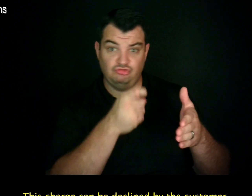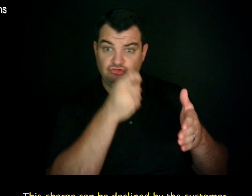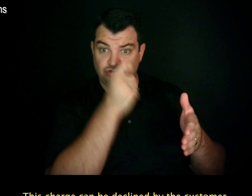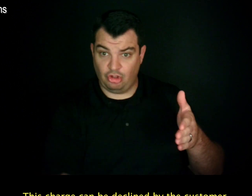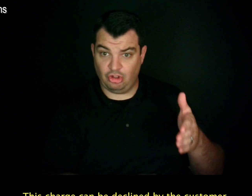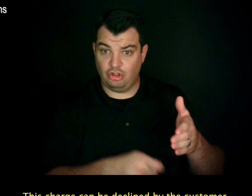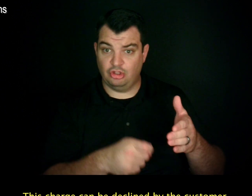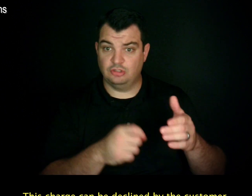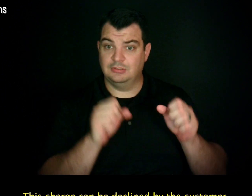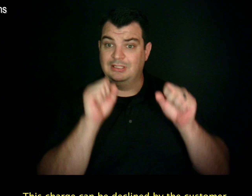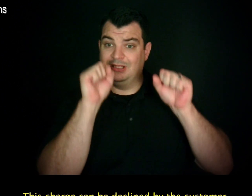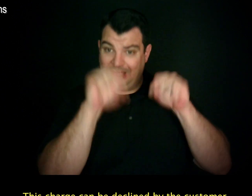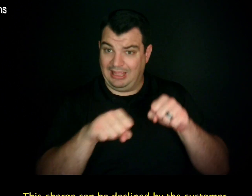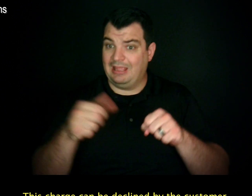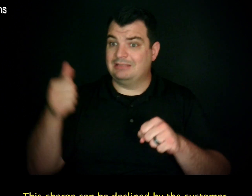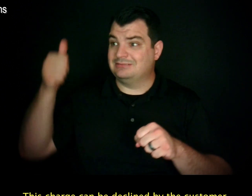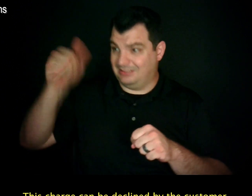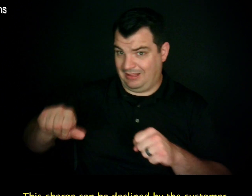This charge can be declined by the customer.